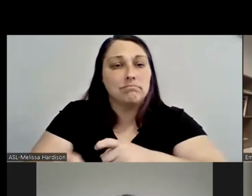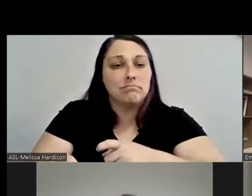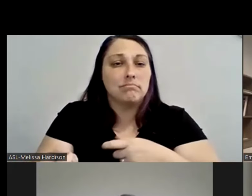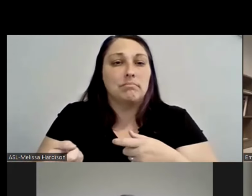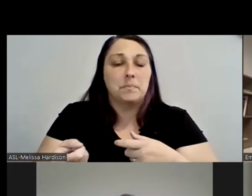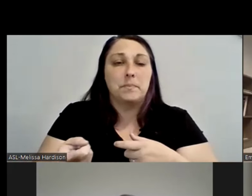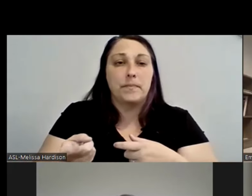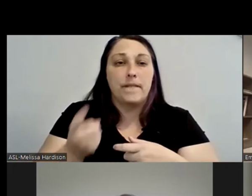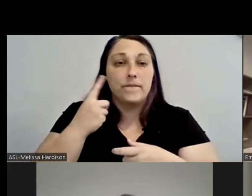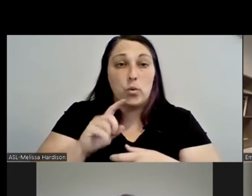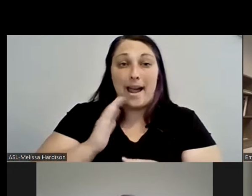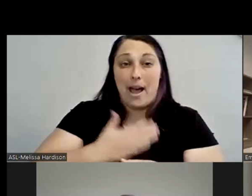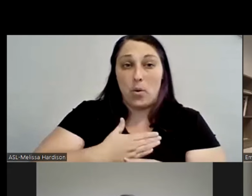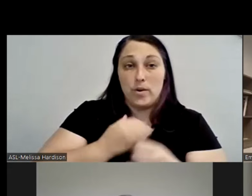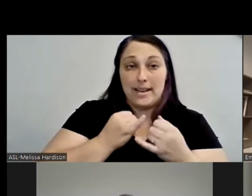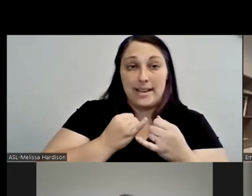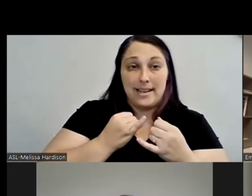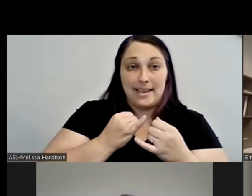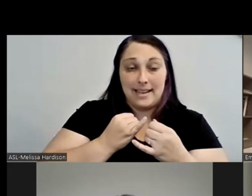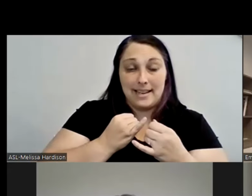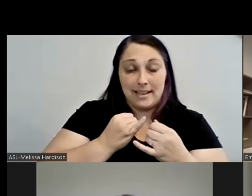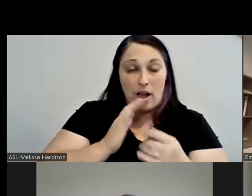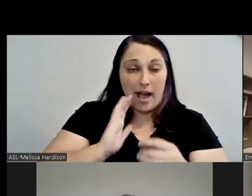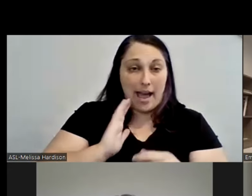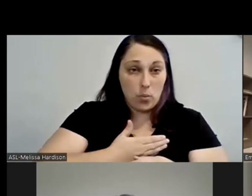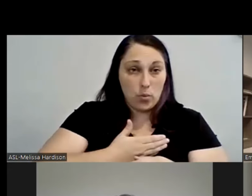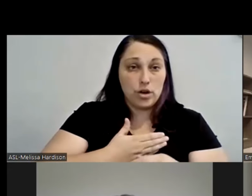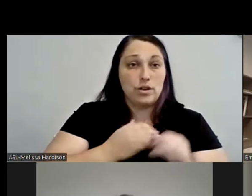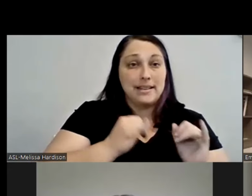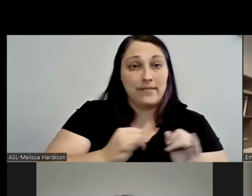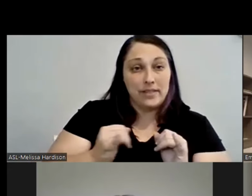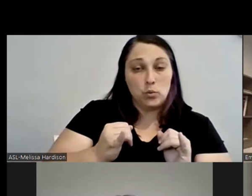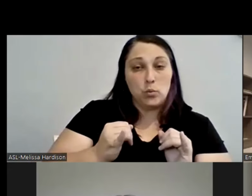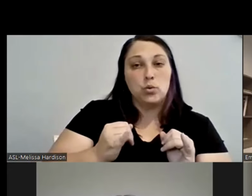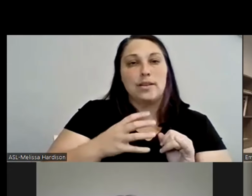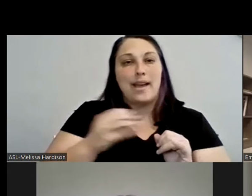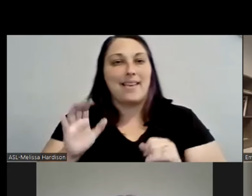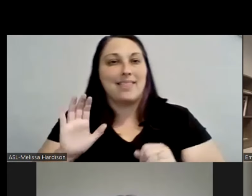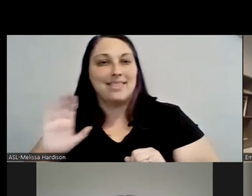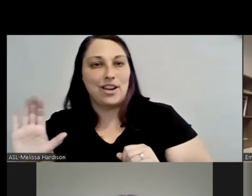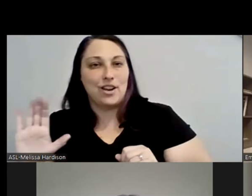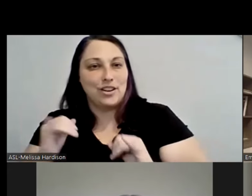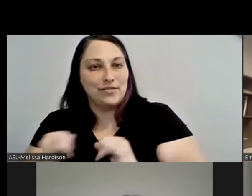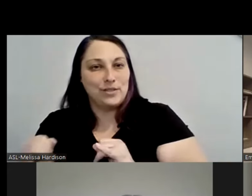adults, people with disabilities, and people expressing homelessness to achieve housing stability.